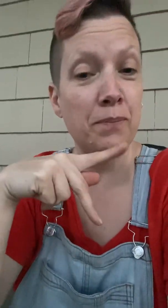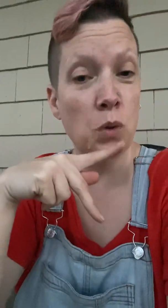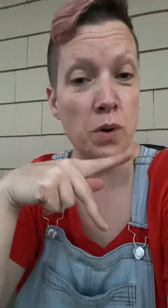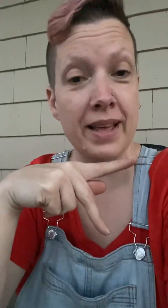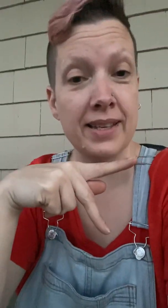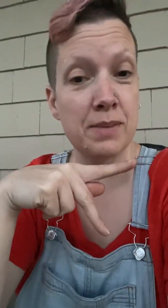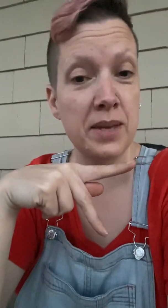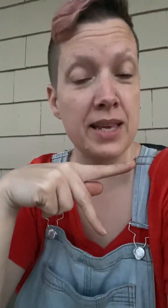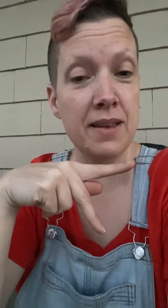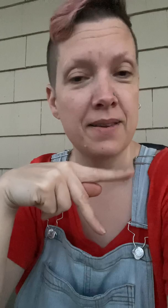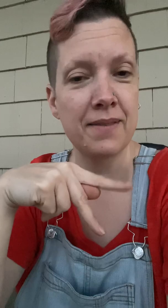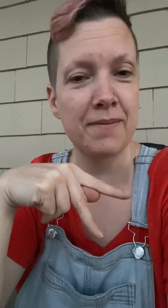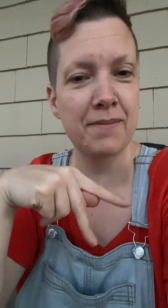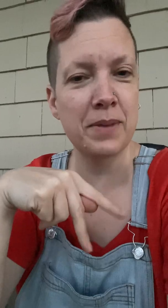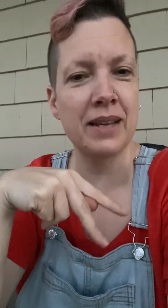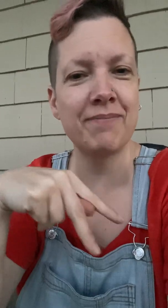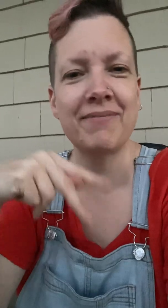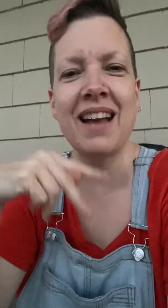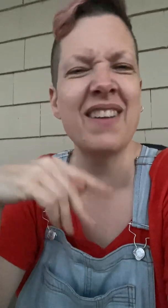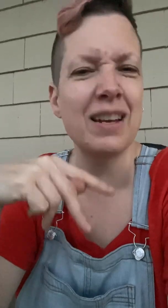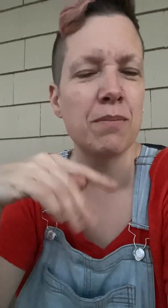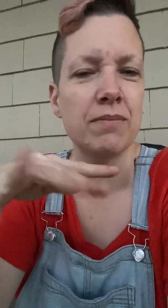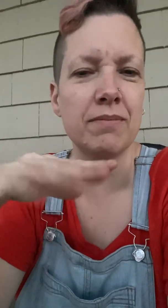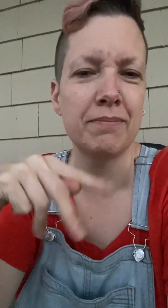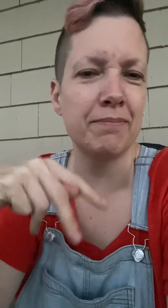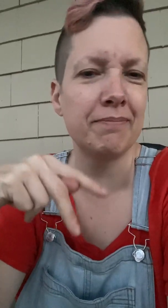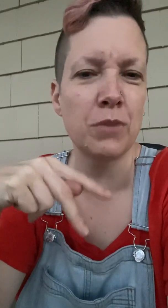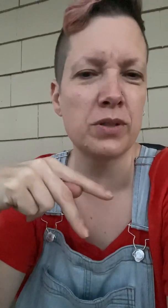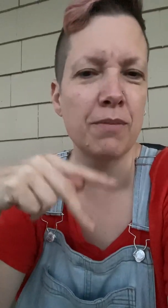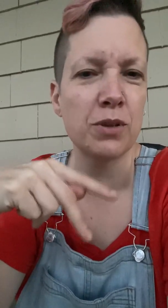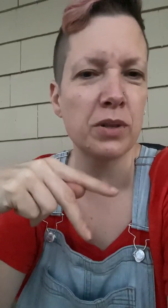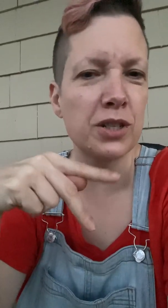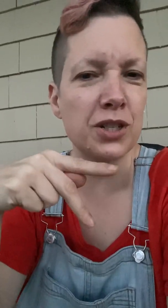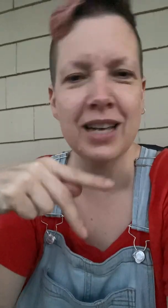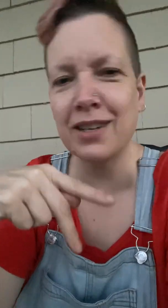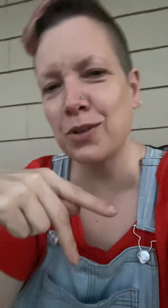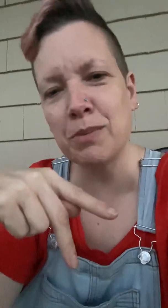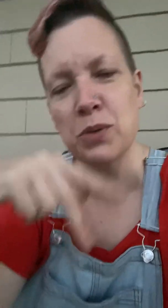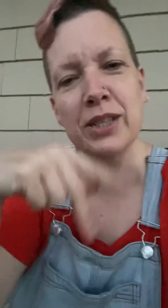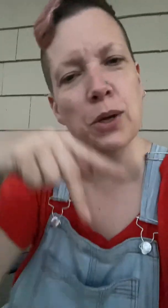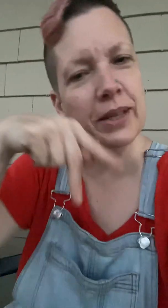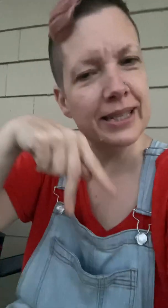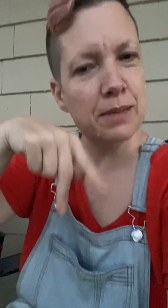Or this... P. But i find it most comfortable to just kind of do in-between, so this is P.